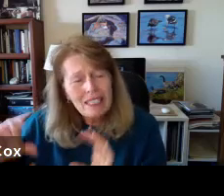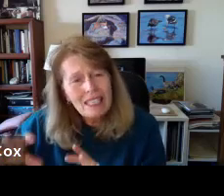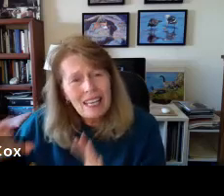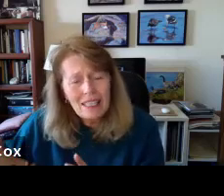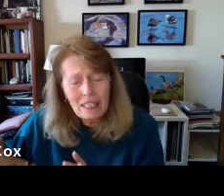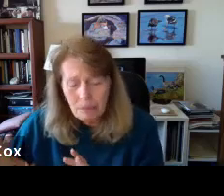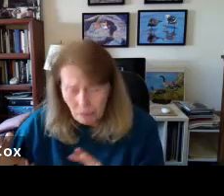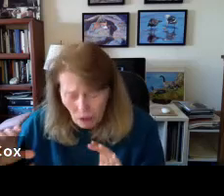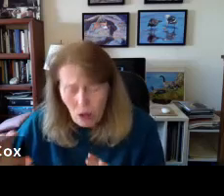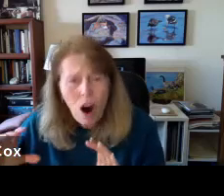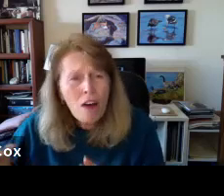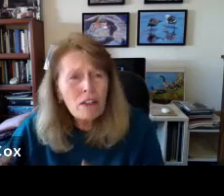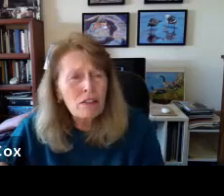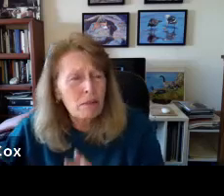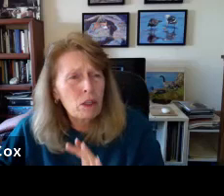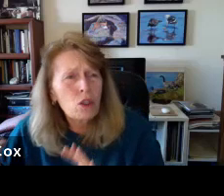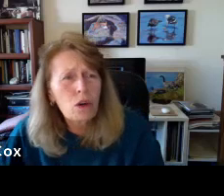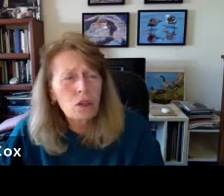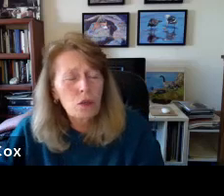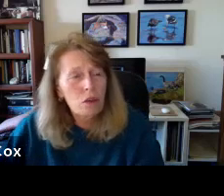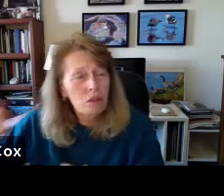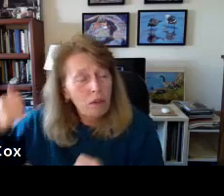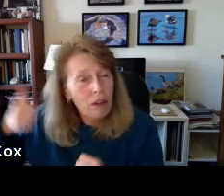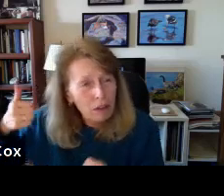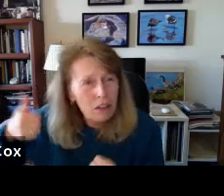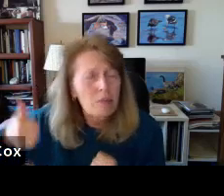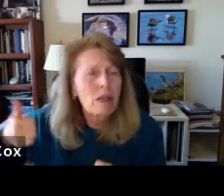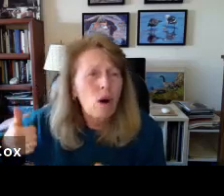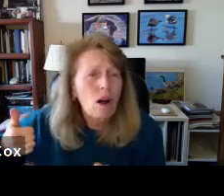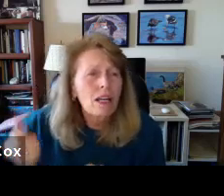needs to be disconnected, awesome from the source. So the provider needs to be called,